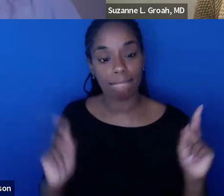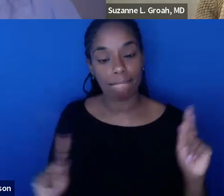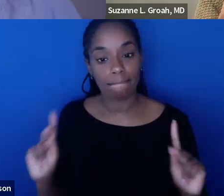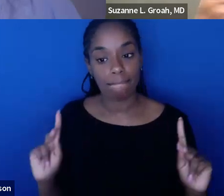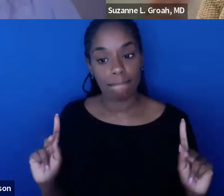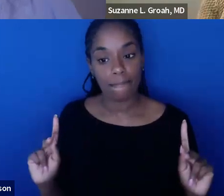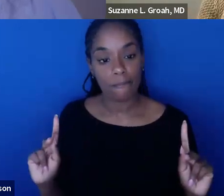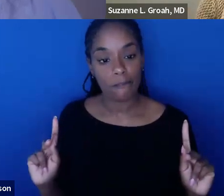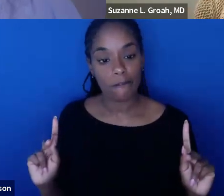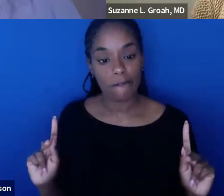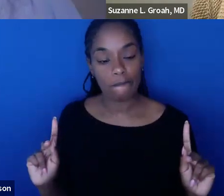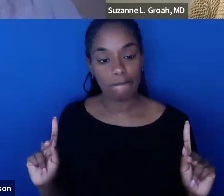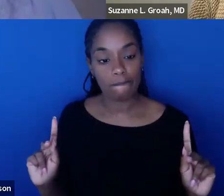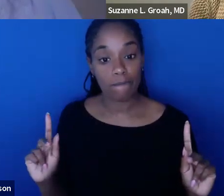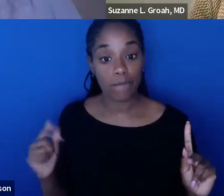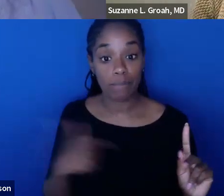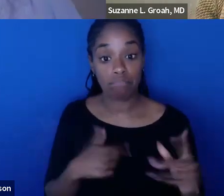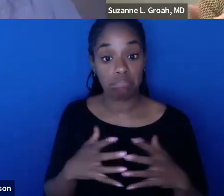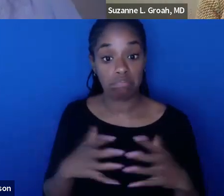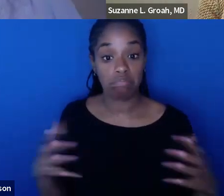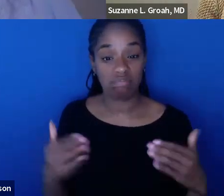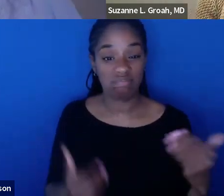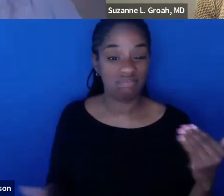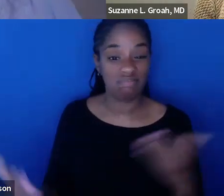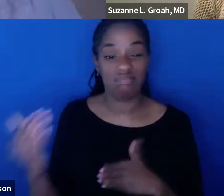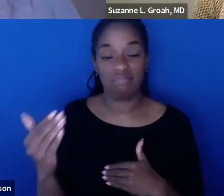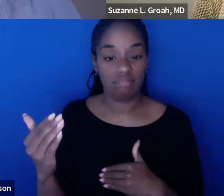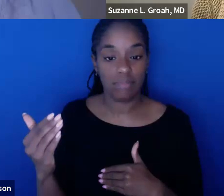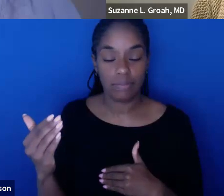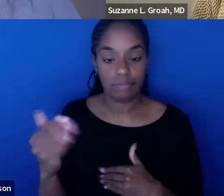and we've expanded beyond spinal cord injury and disease, so many catheter